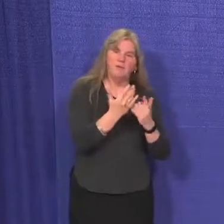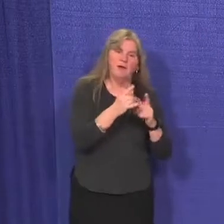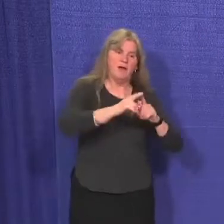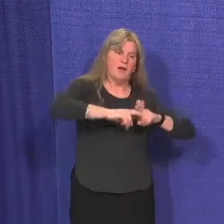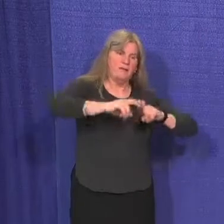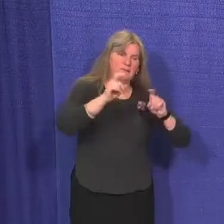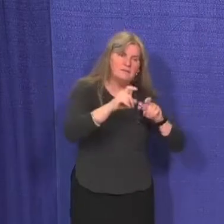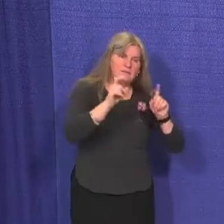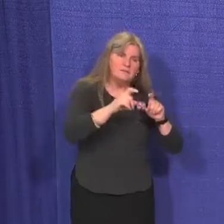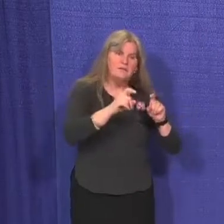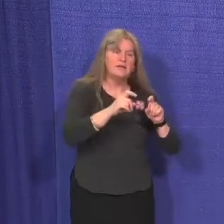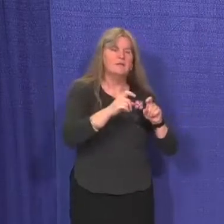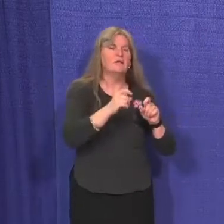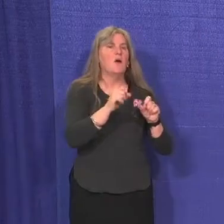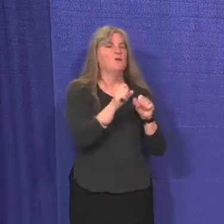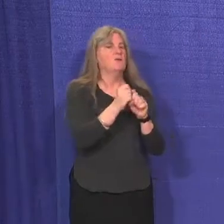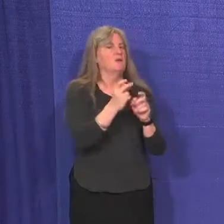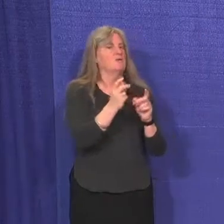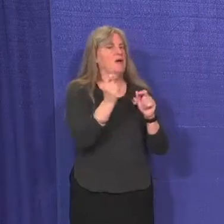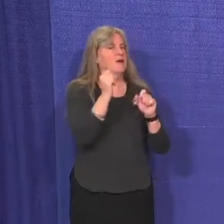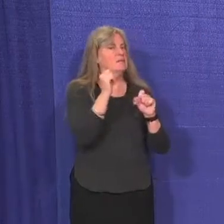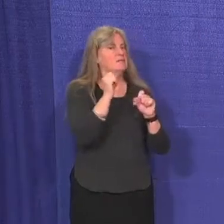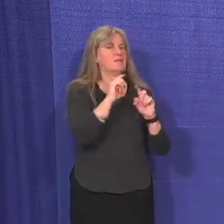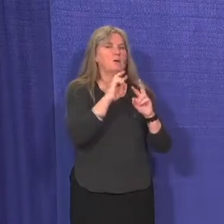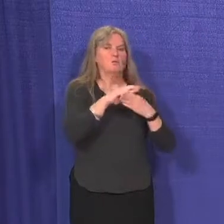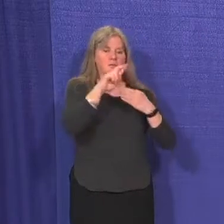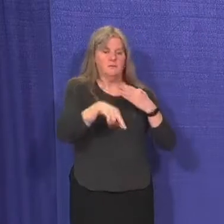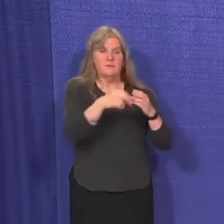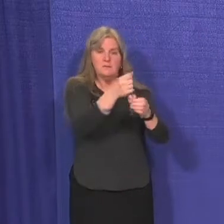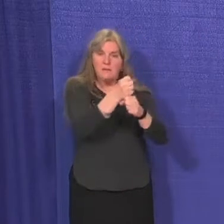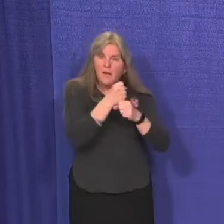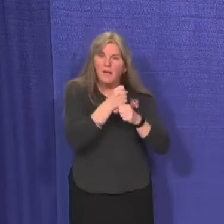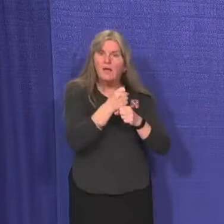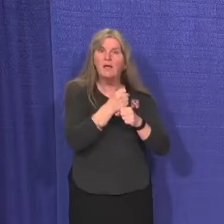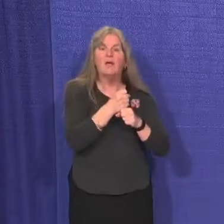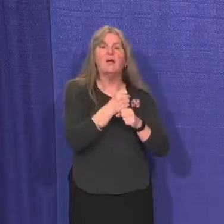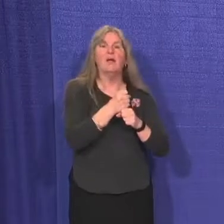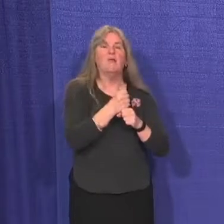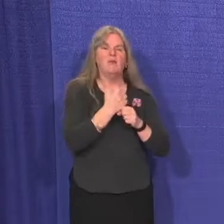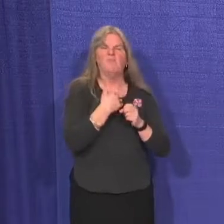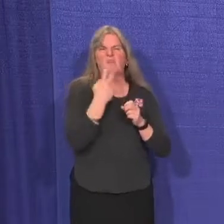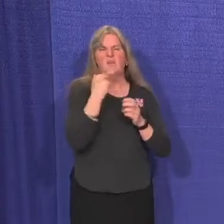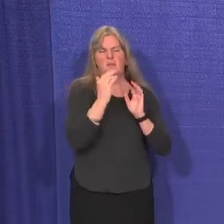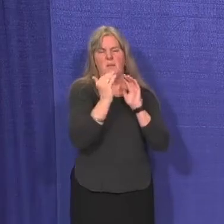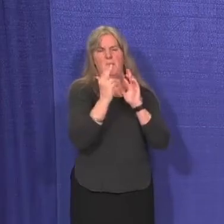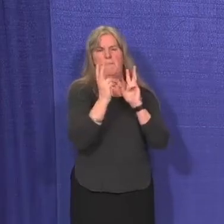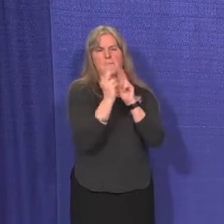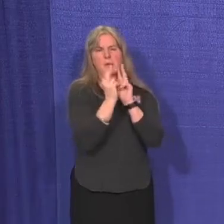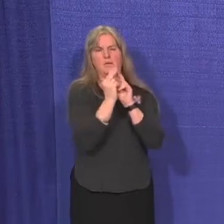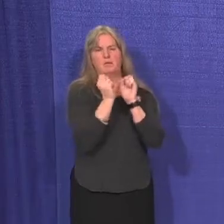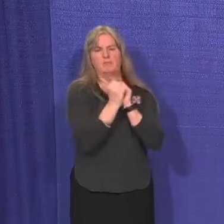have successfully done that. Even with testing rates